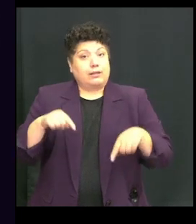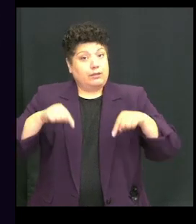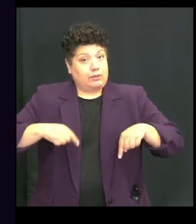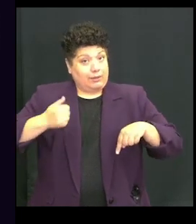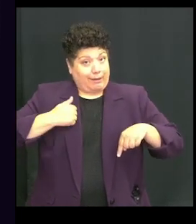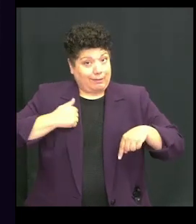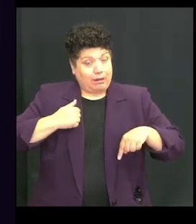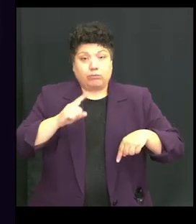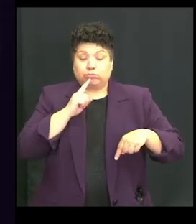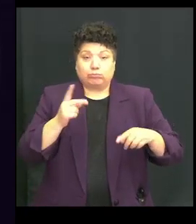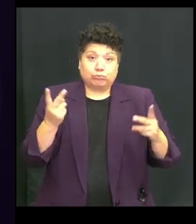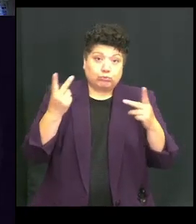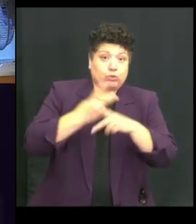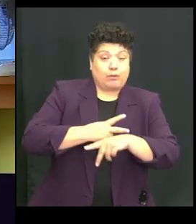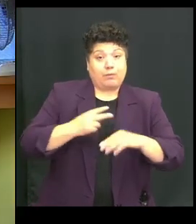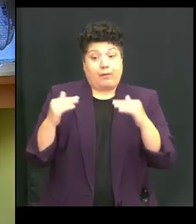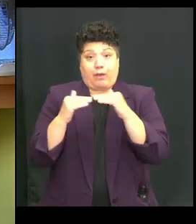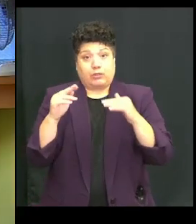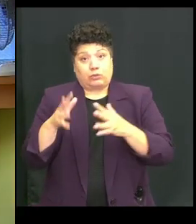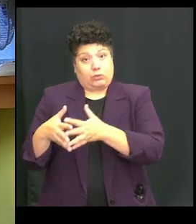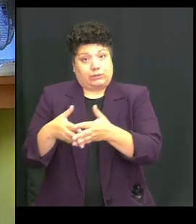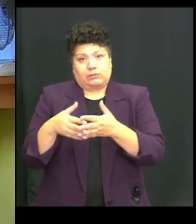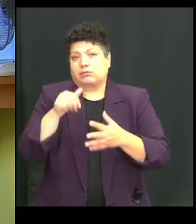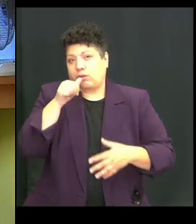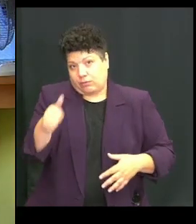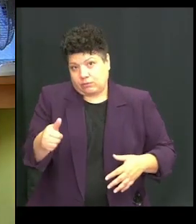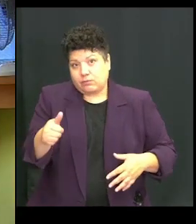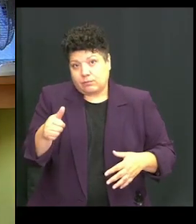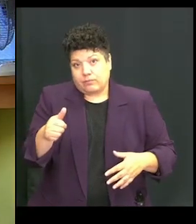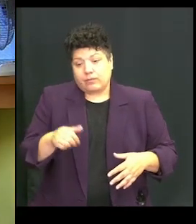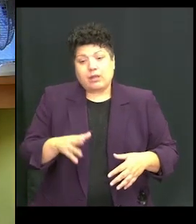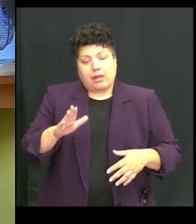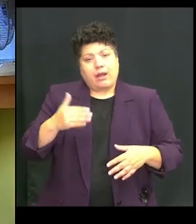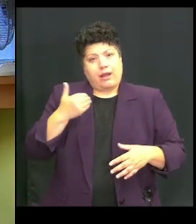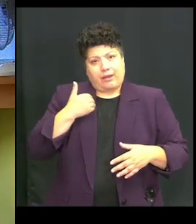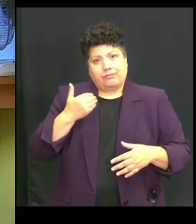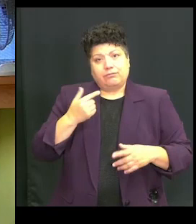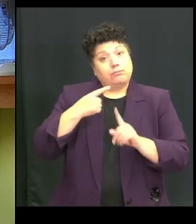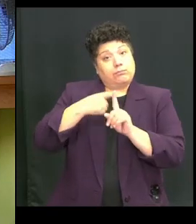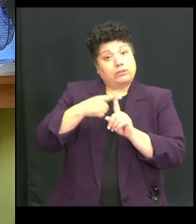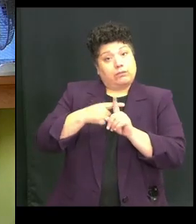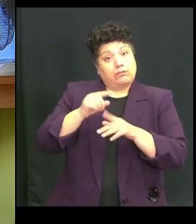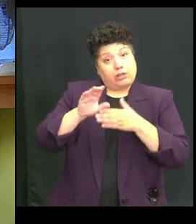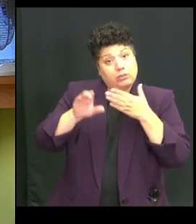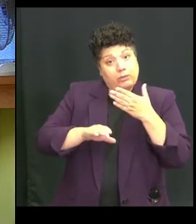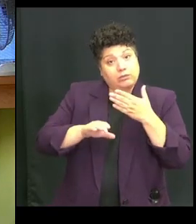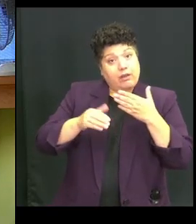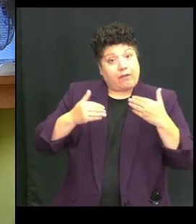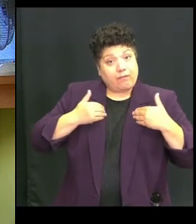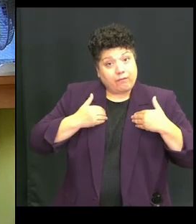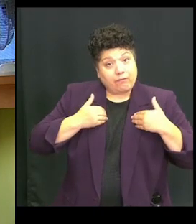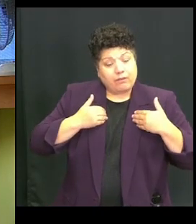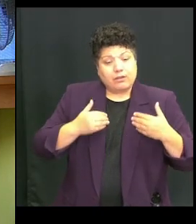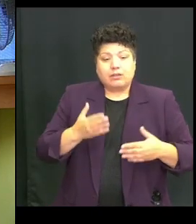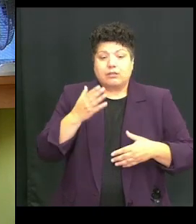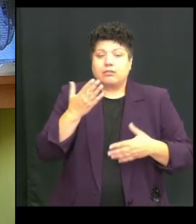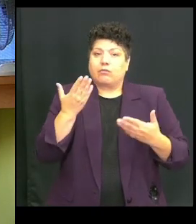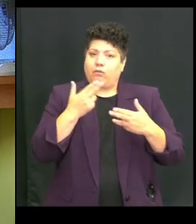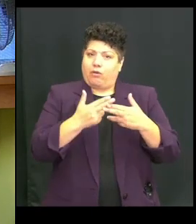There are also cognitive consequences of polarization. First and foremost, what's known as Selective Exposure.